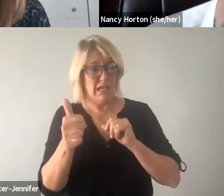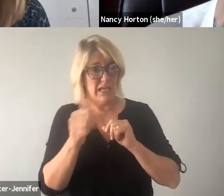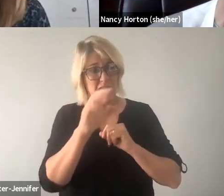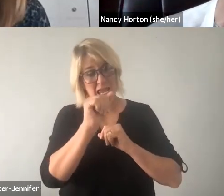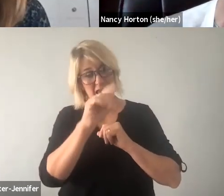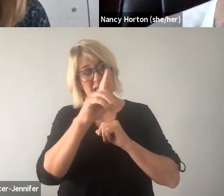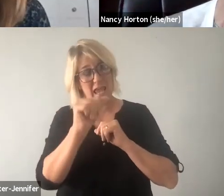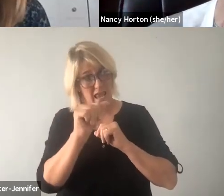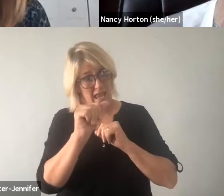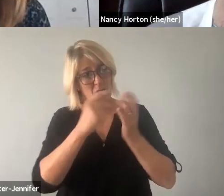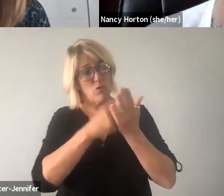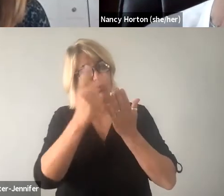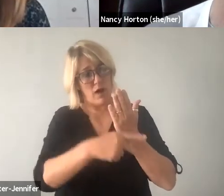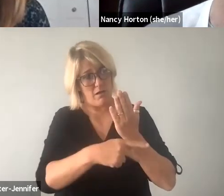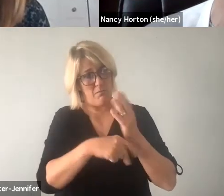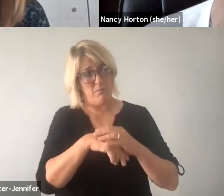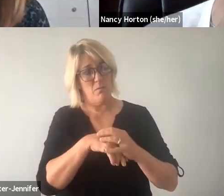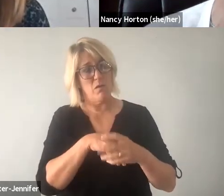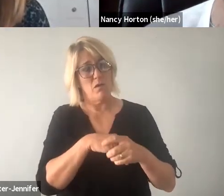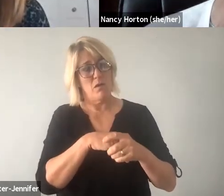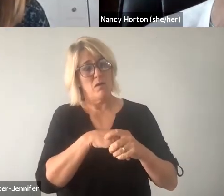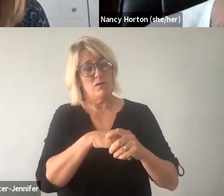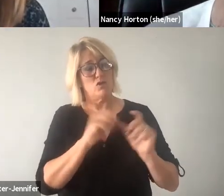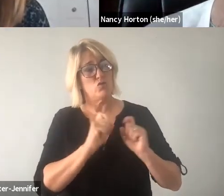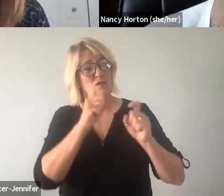sorts of responses. So it's another